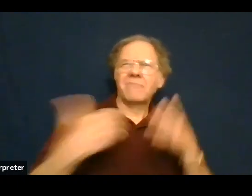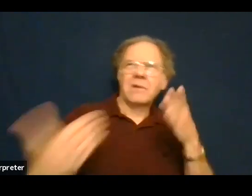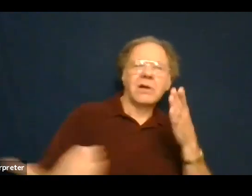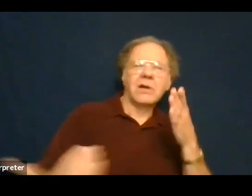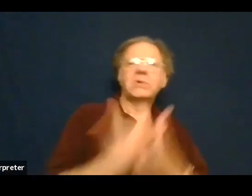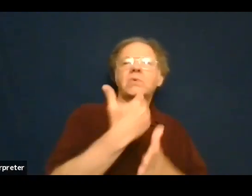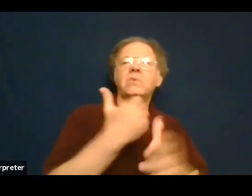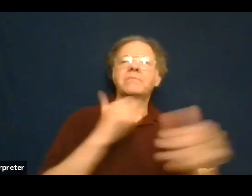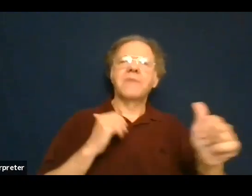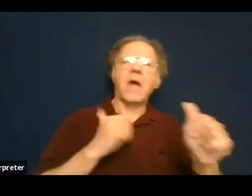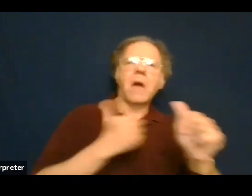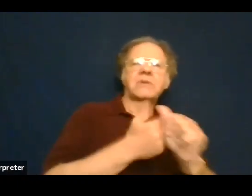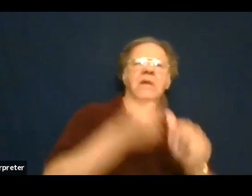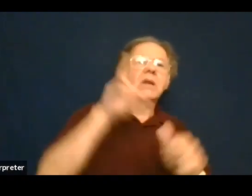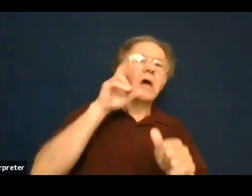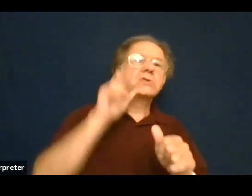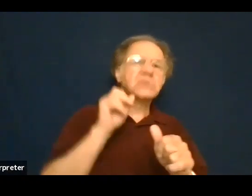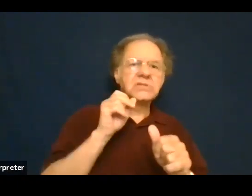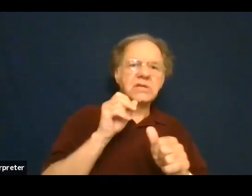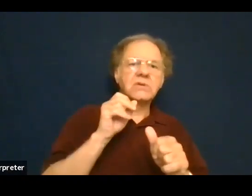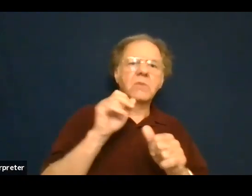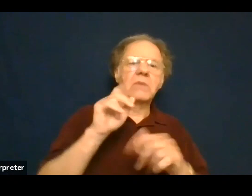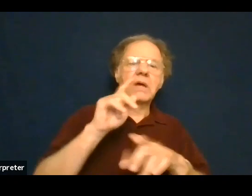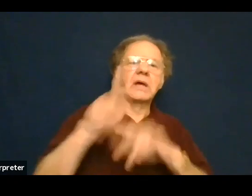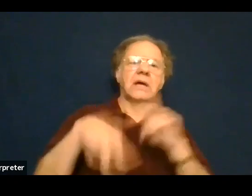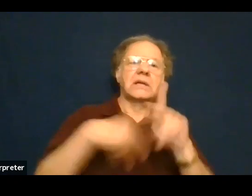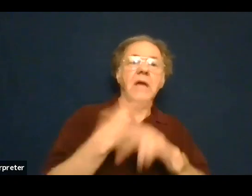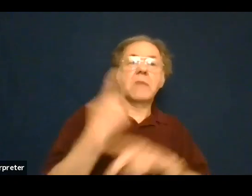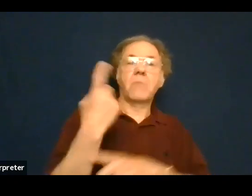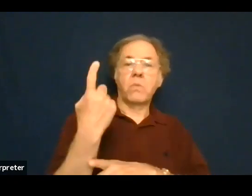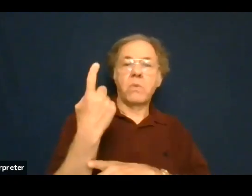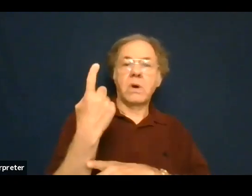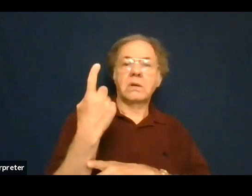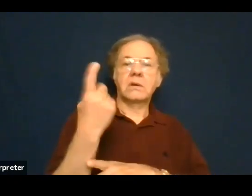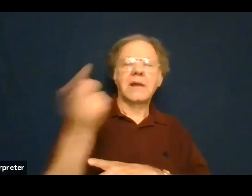syndrome type 1 that has a lot of the updated